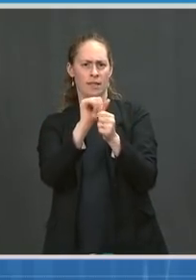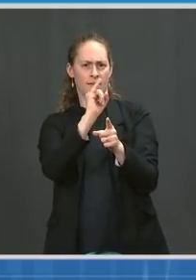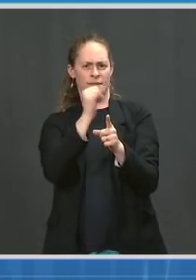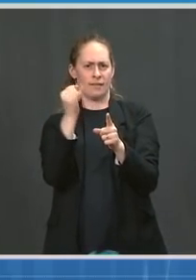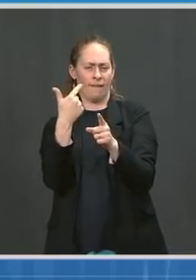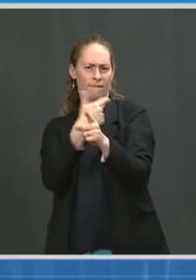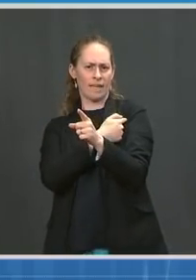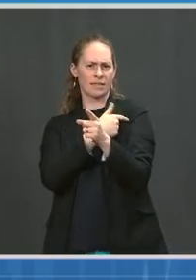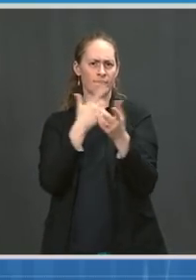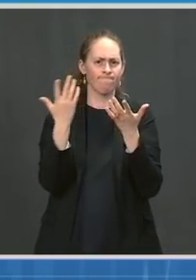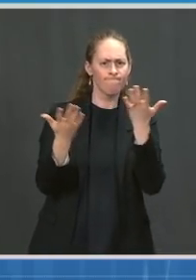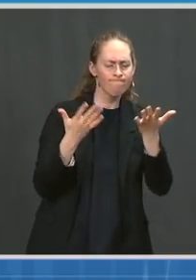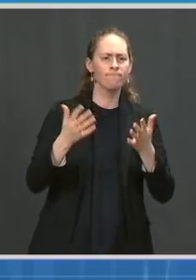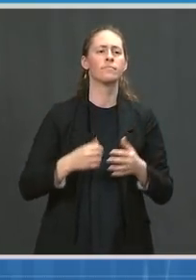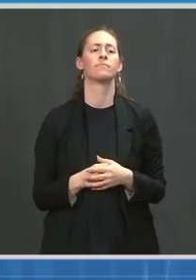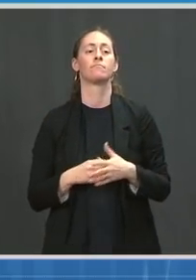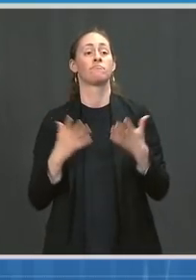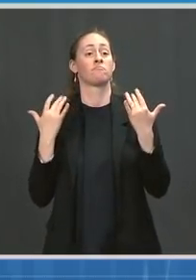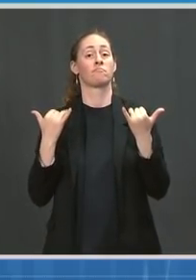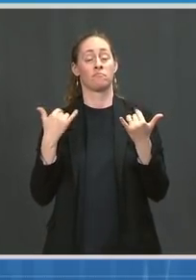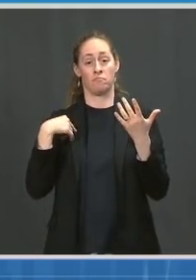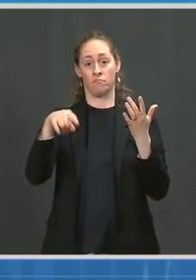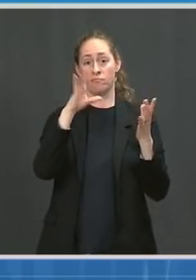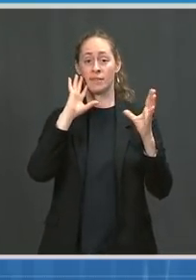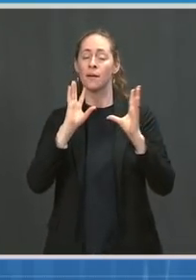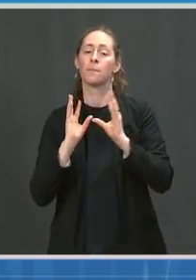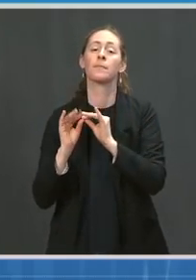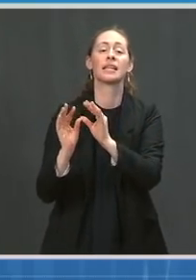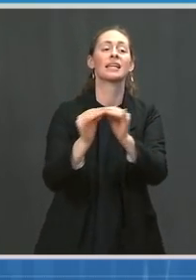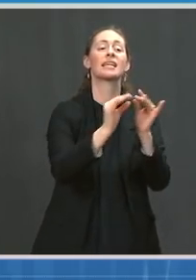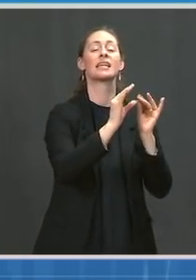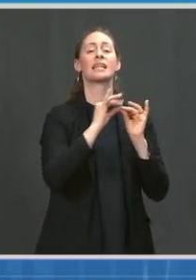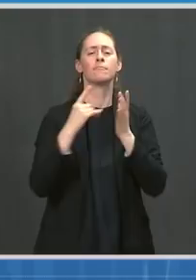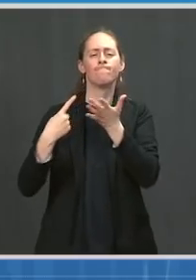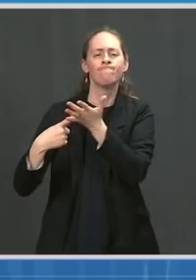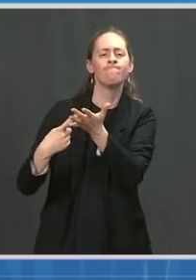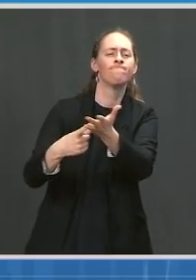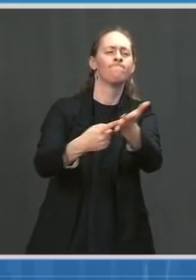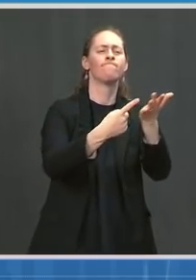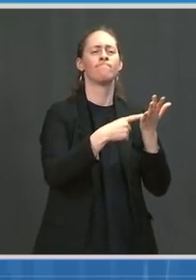Convening the ACIP during a deliberation such as this is part of our standard process